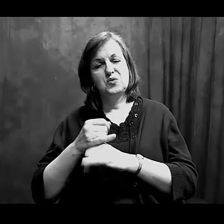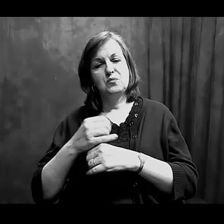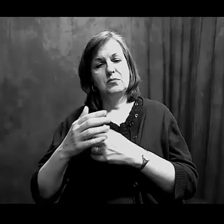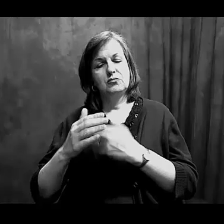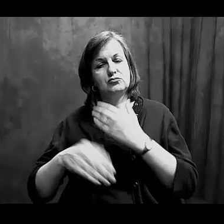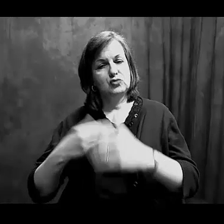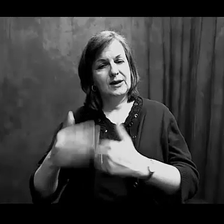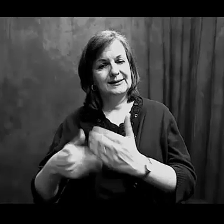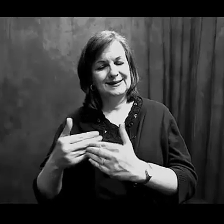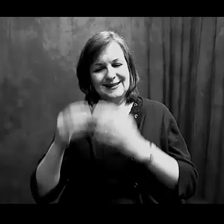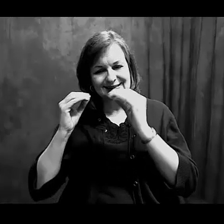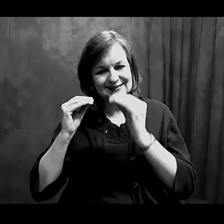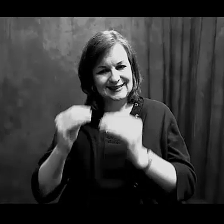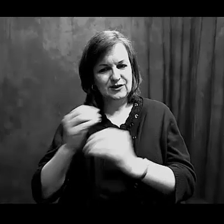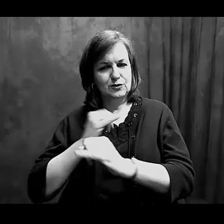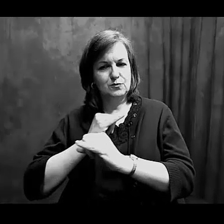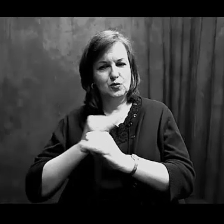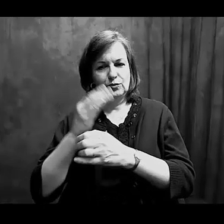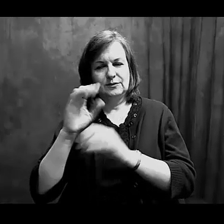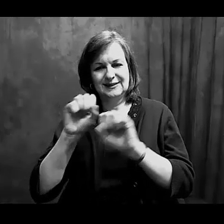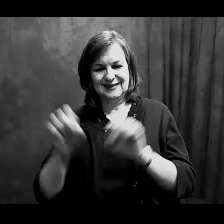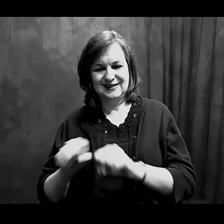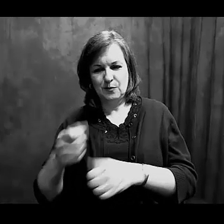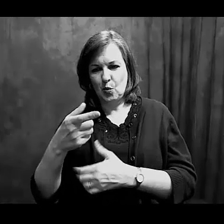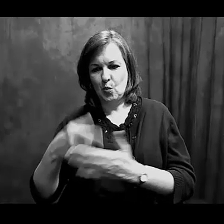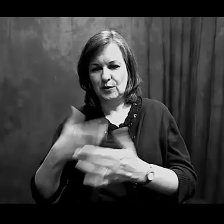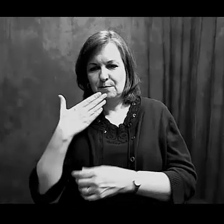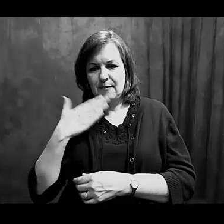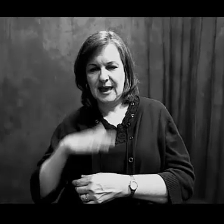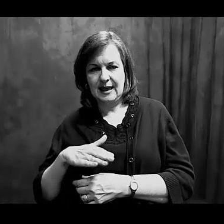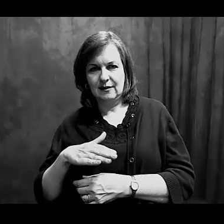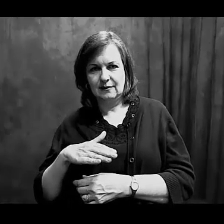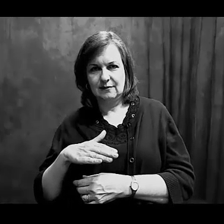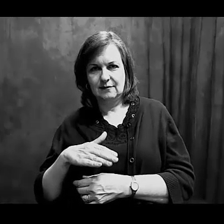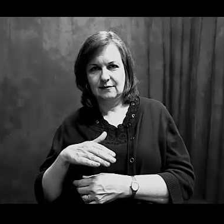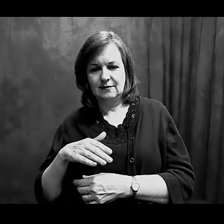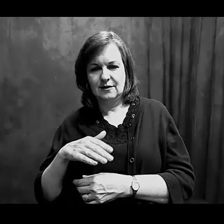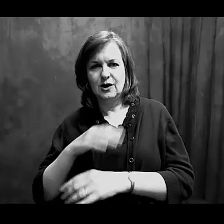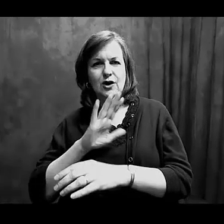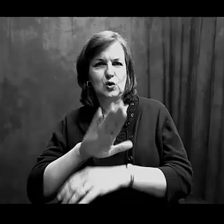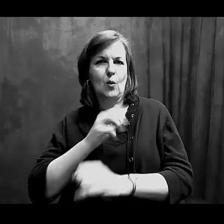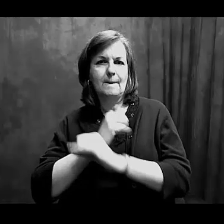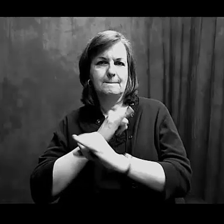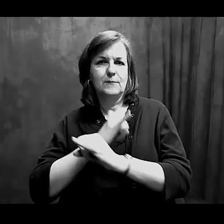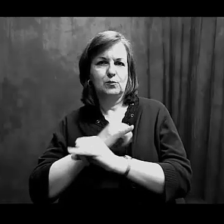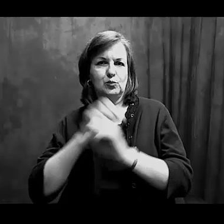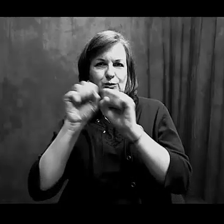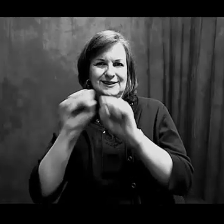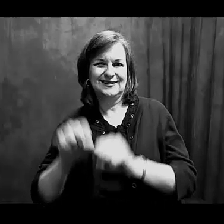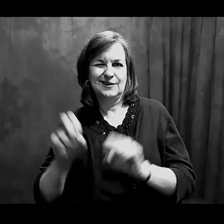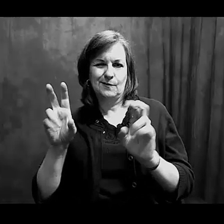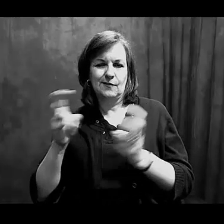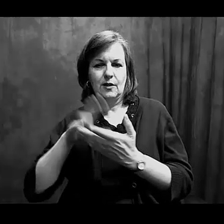teaching your immune system what's bad so this is learning in your immune system